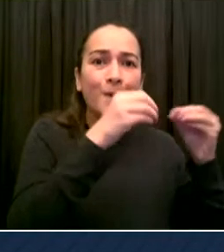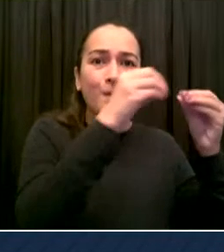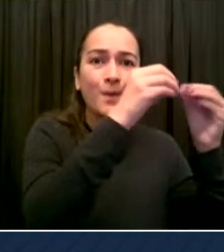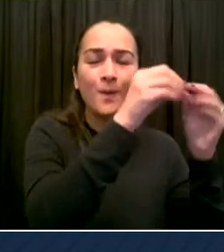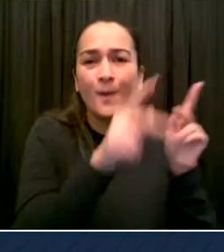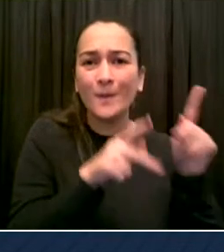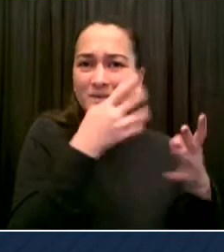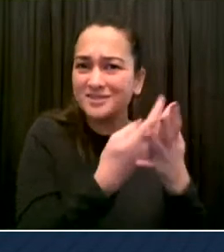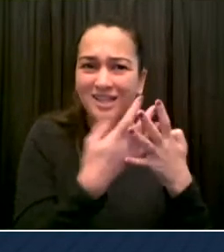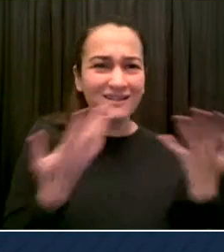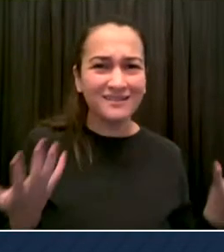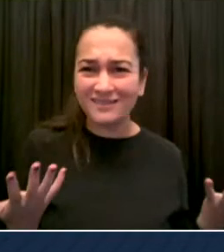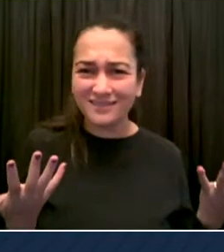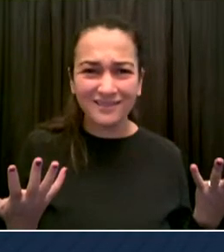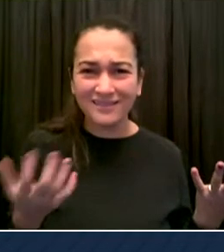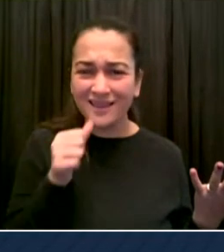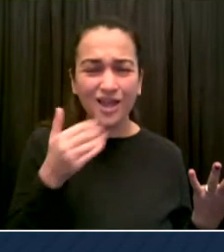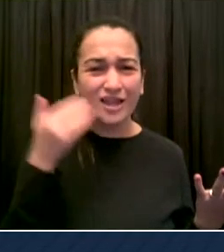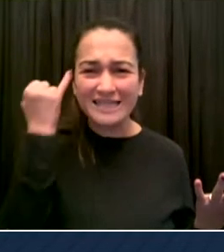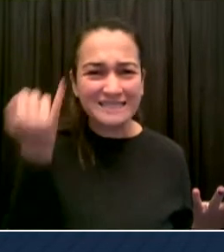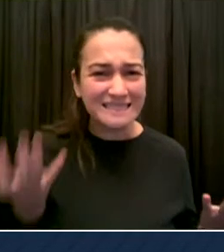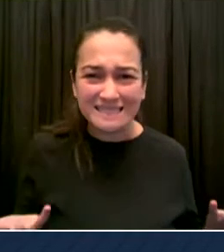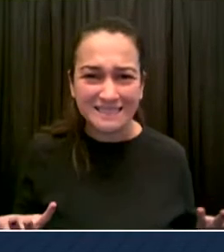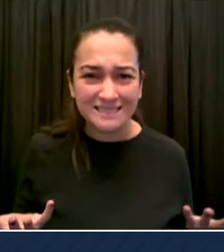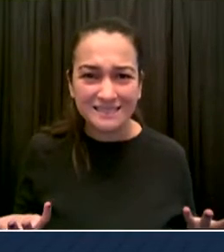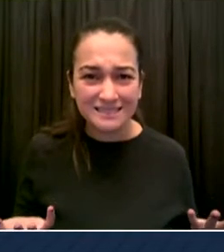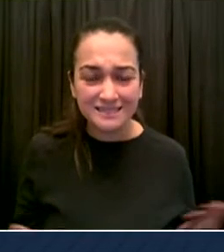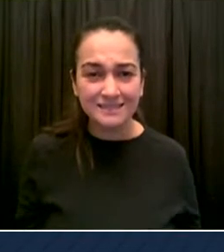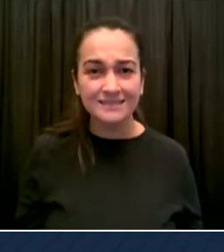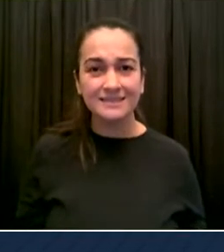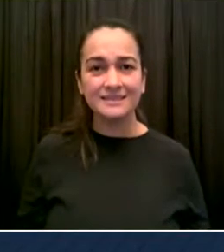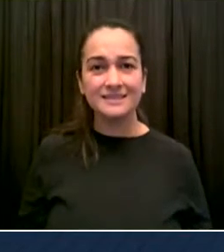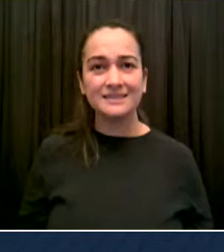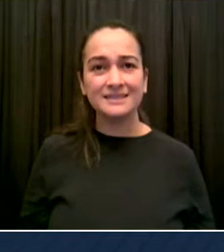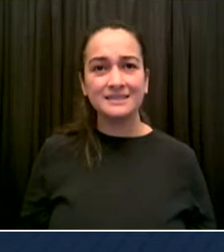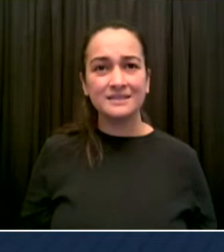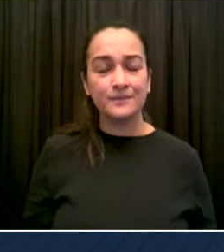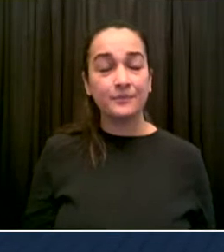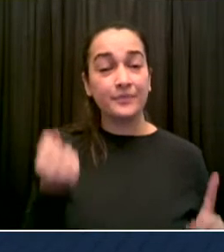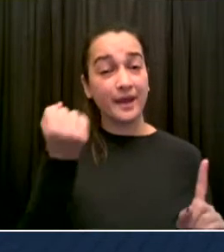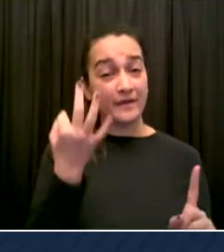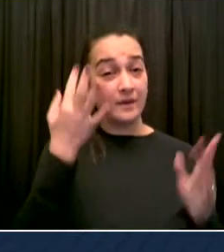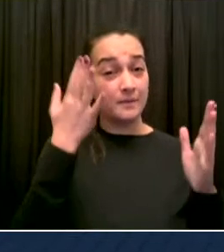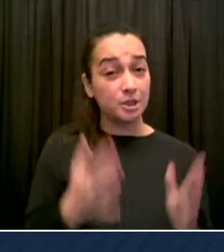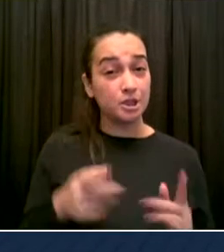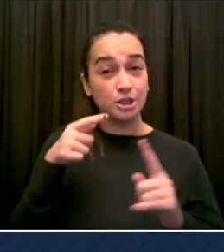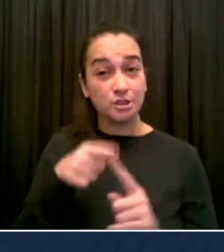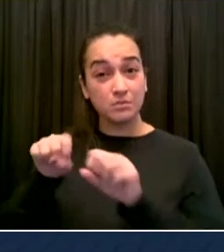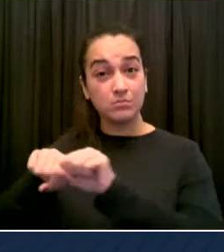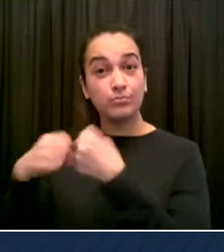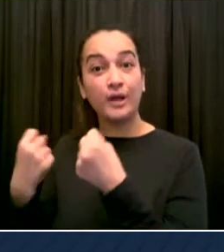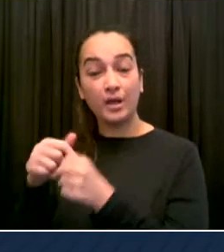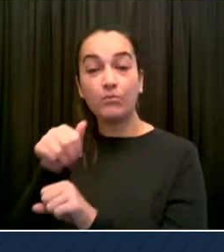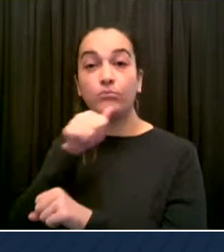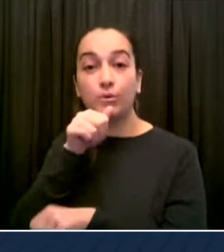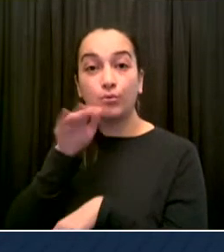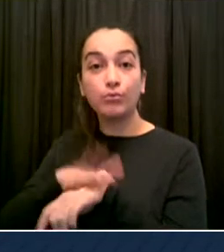IN ON THE TECHNICALITIES, WE WANT TO MAKE SURE THAT THE SYSTEM IS WOINRKG.